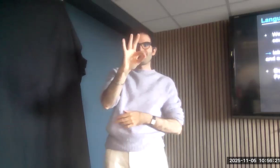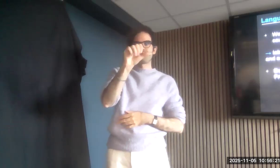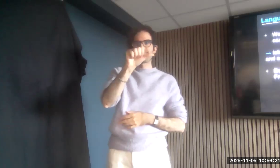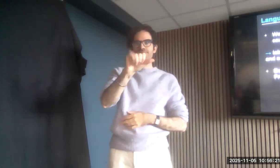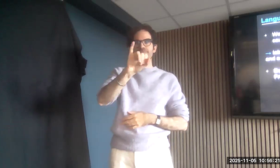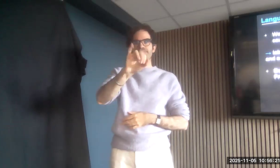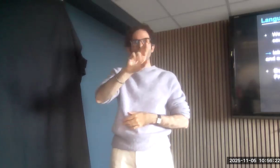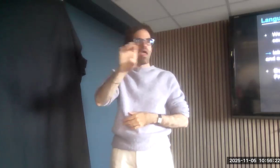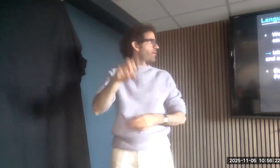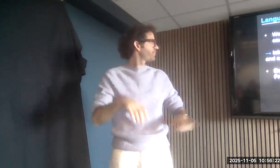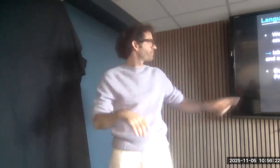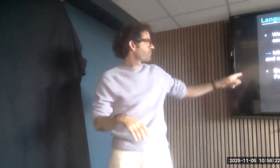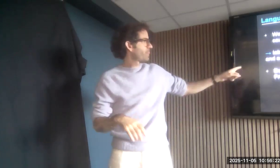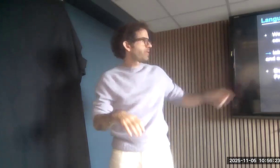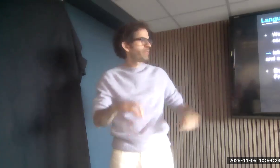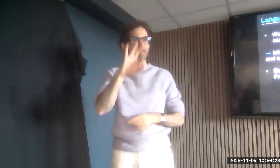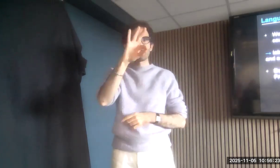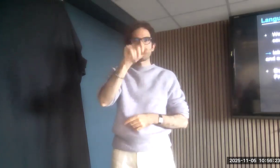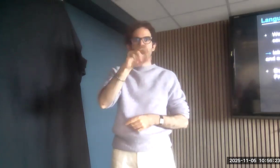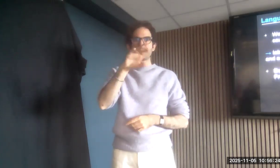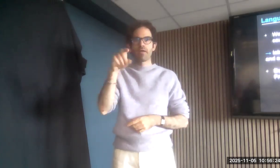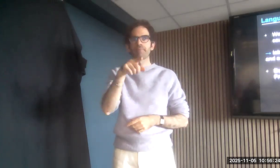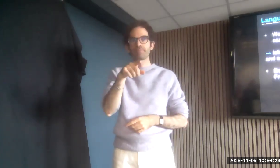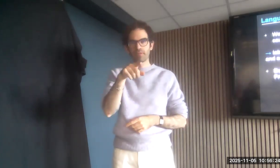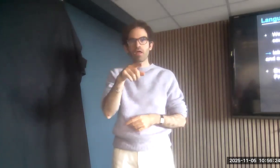FAIRE You can see that here FAIRE